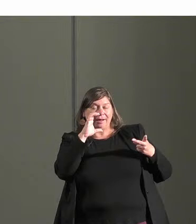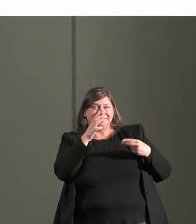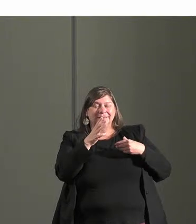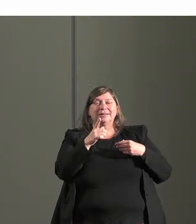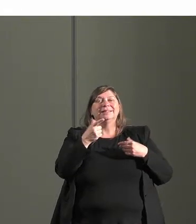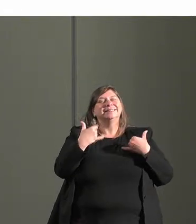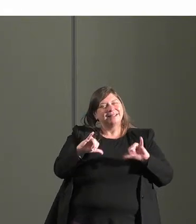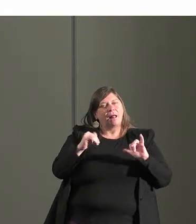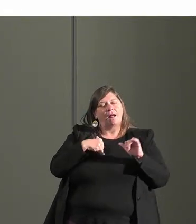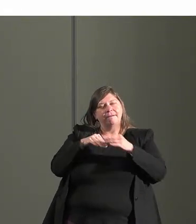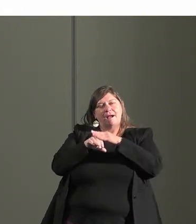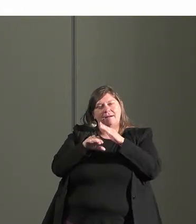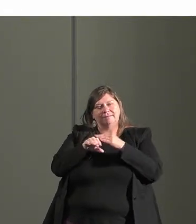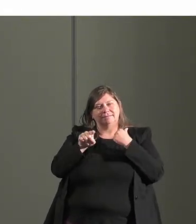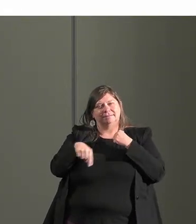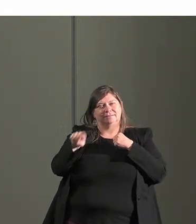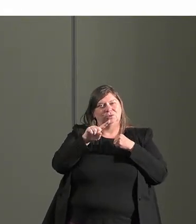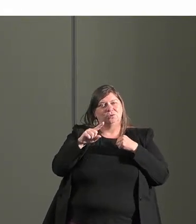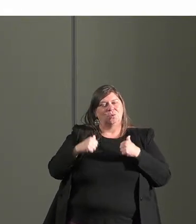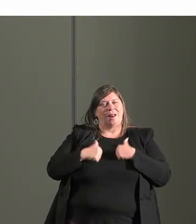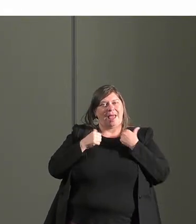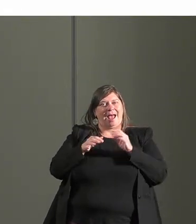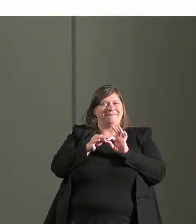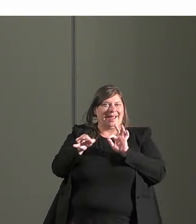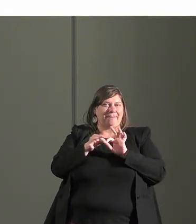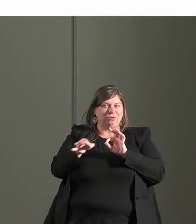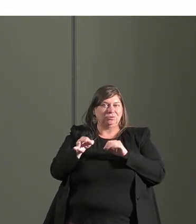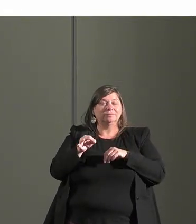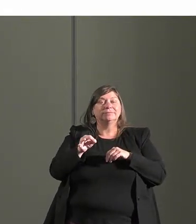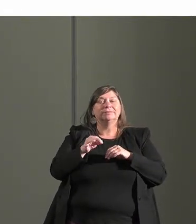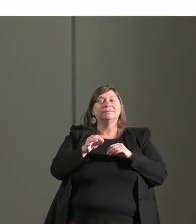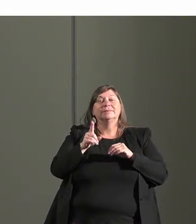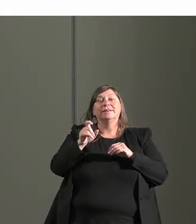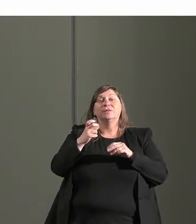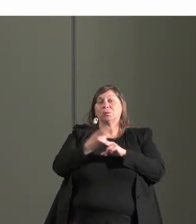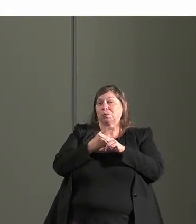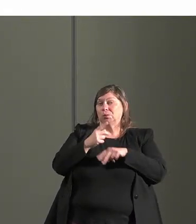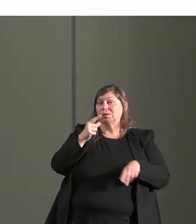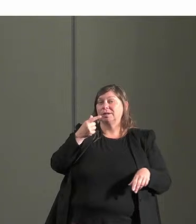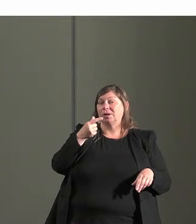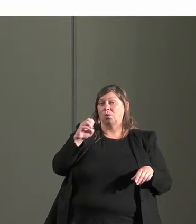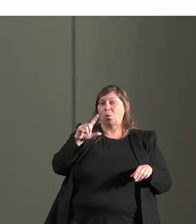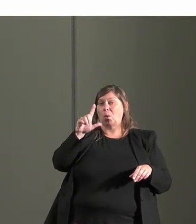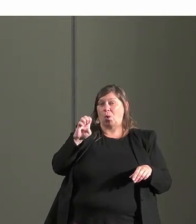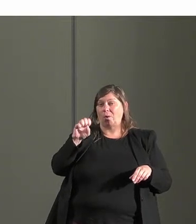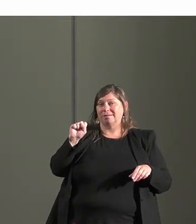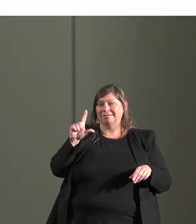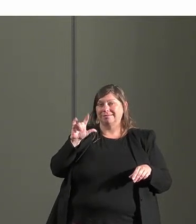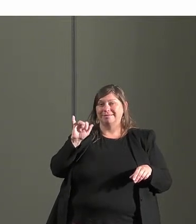So regardless if you use our operating system, or our browser, you could still have access to the live caption